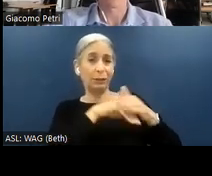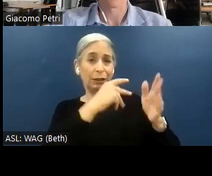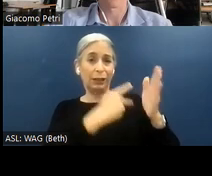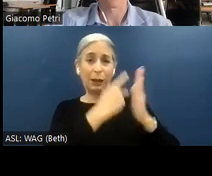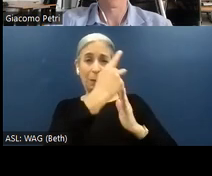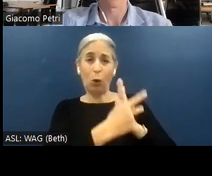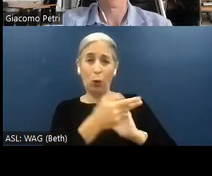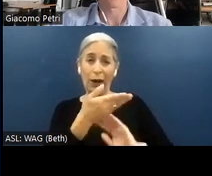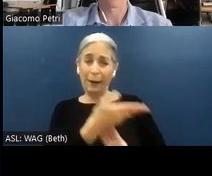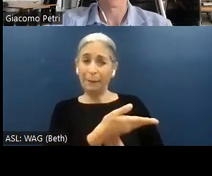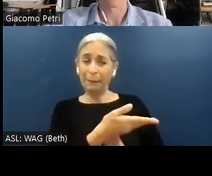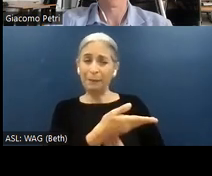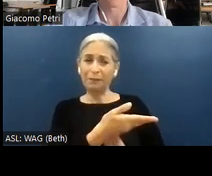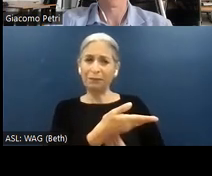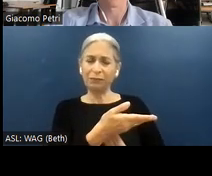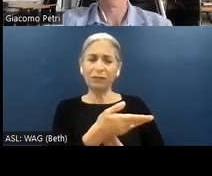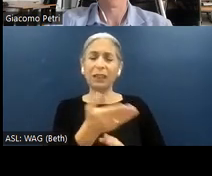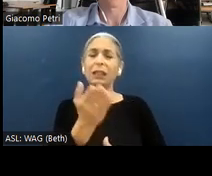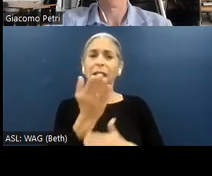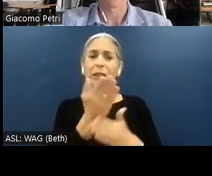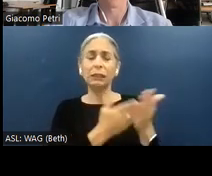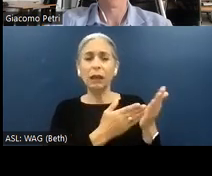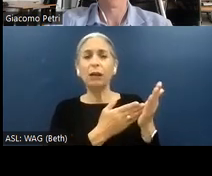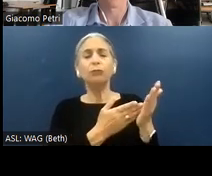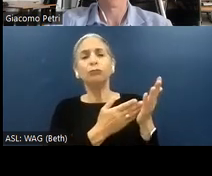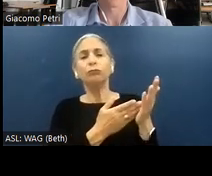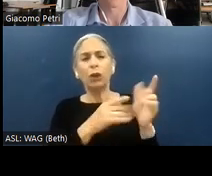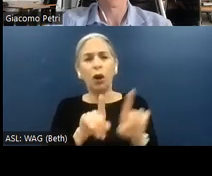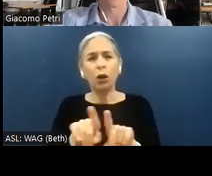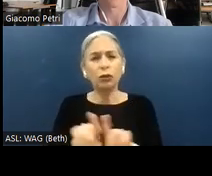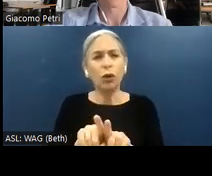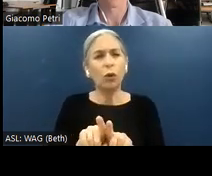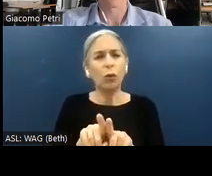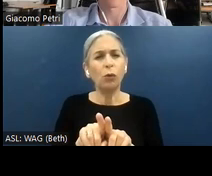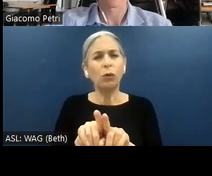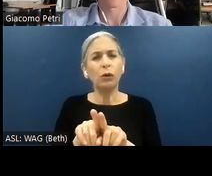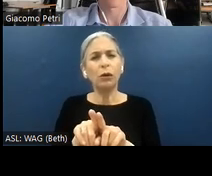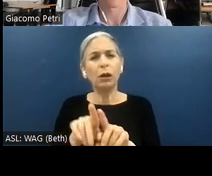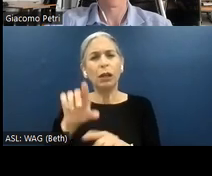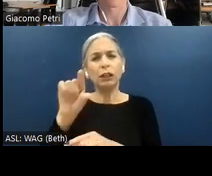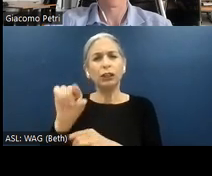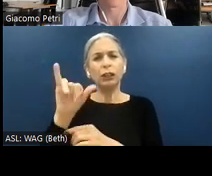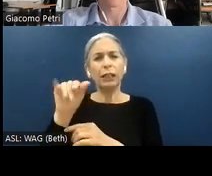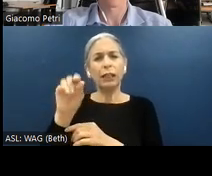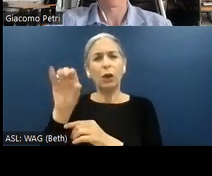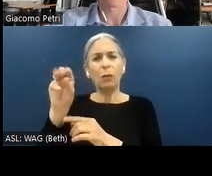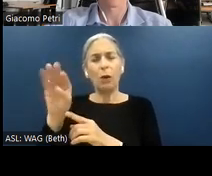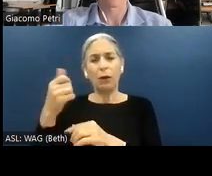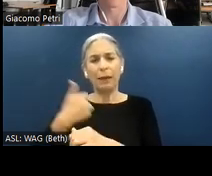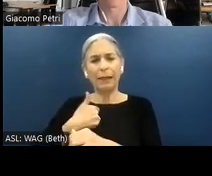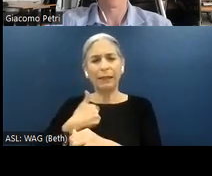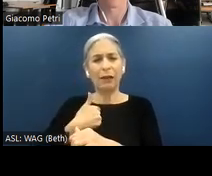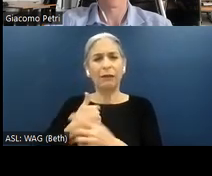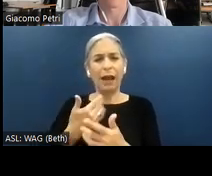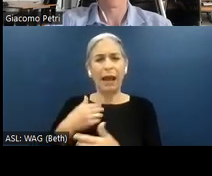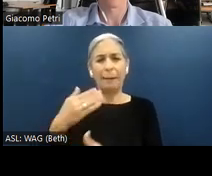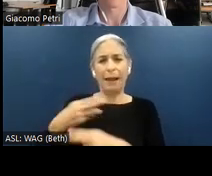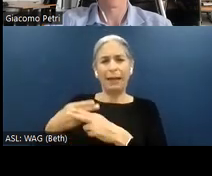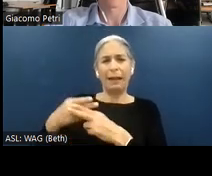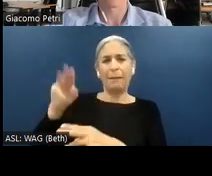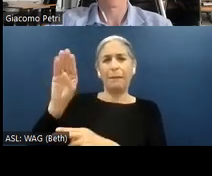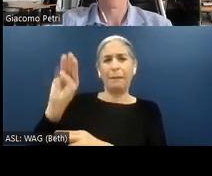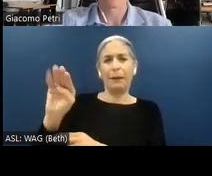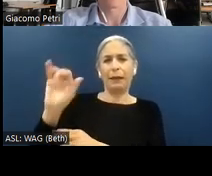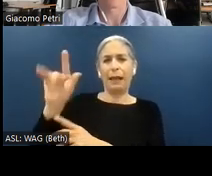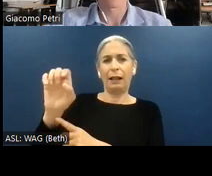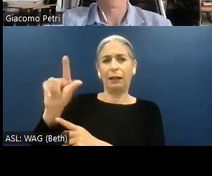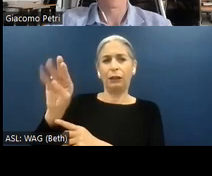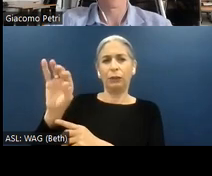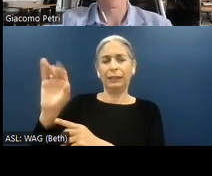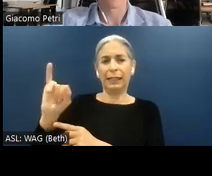A couple of words also about Giacomo and myself. I am Michele Lucchini, Vice President of Delivery.